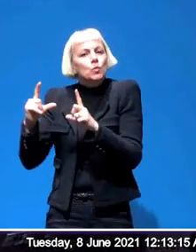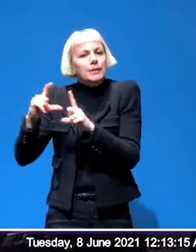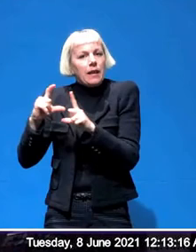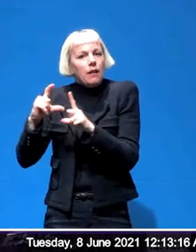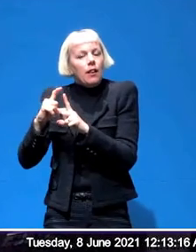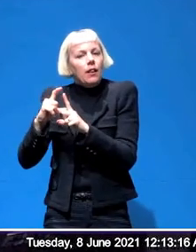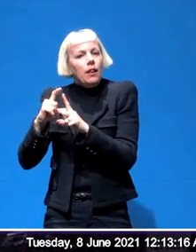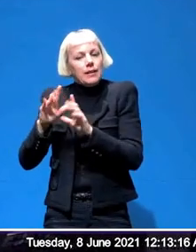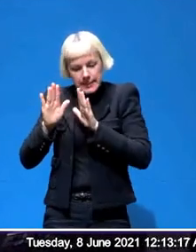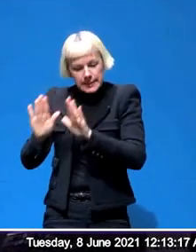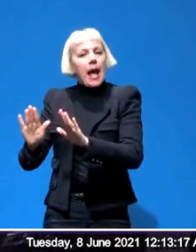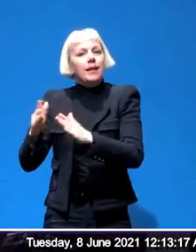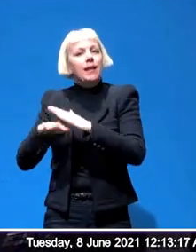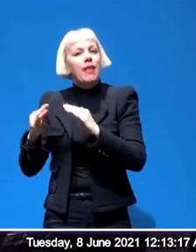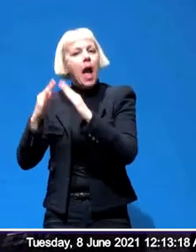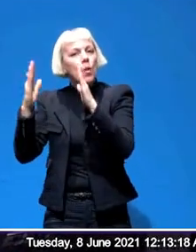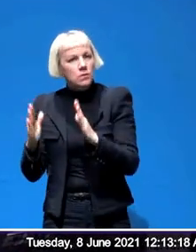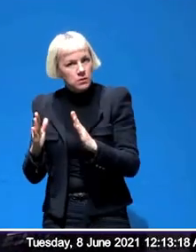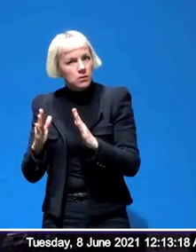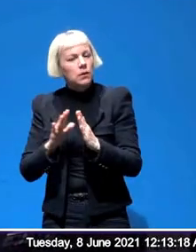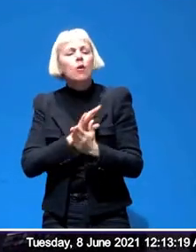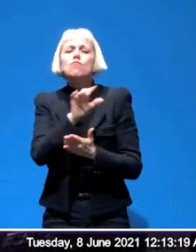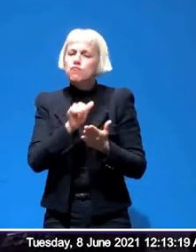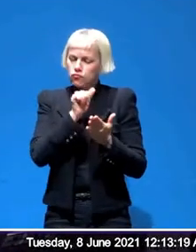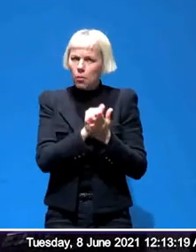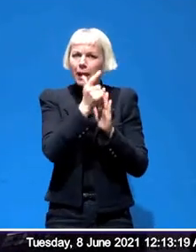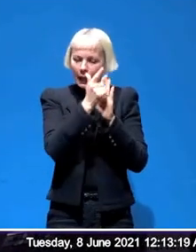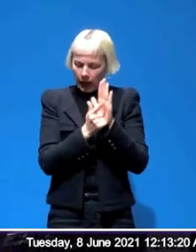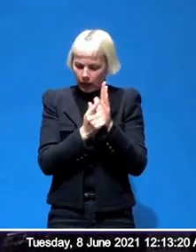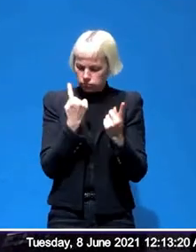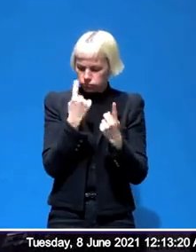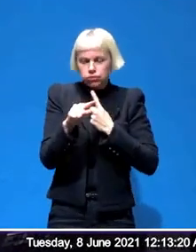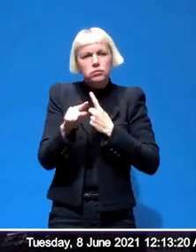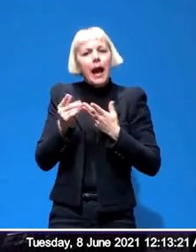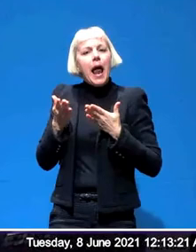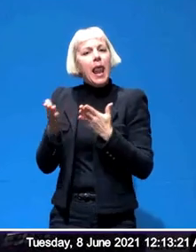done properly and it will be legally done, so that he has --- he can stay